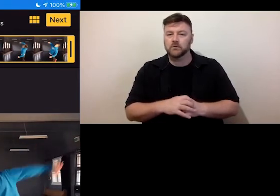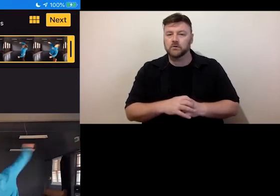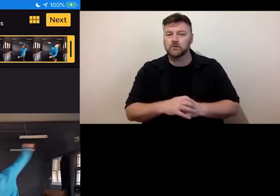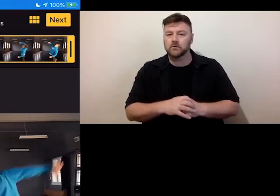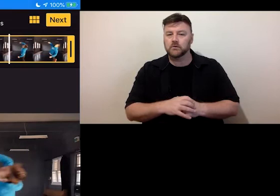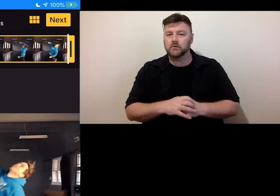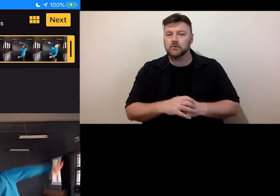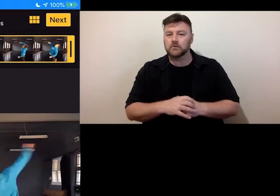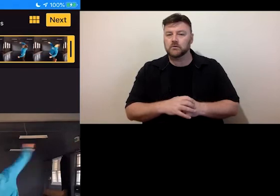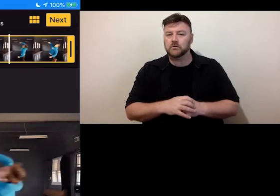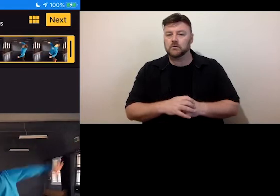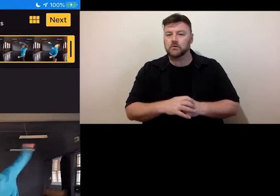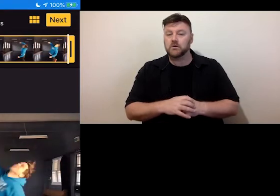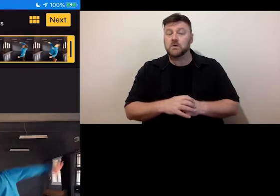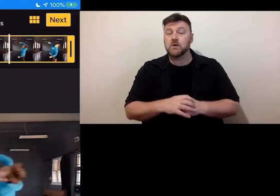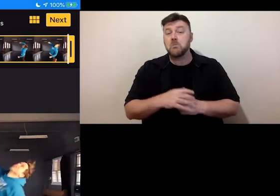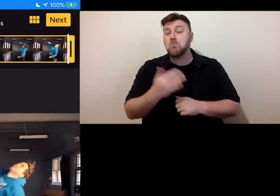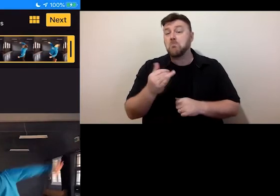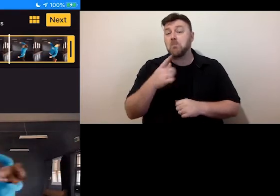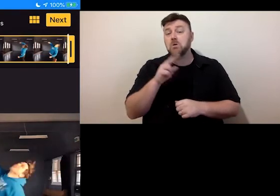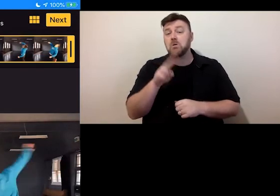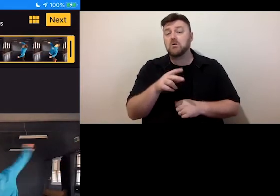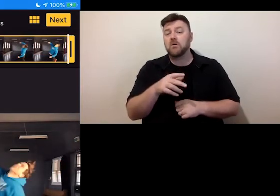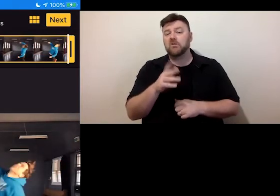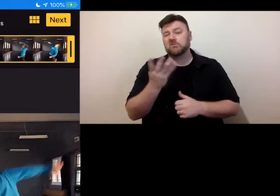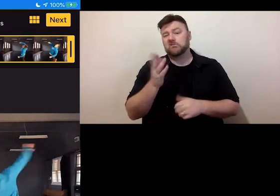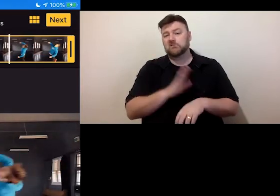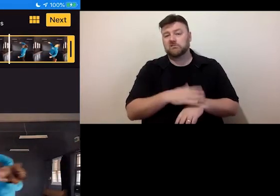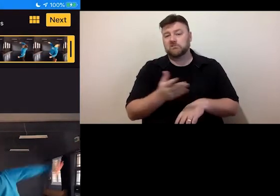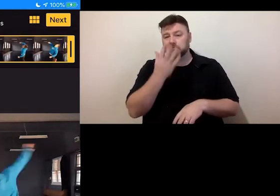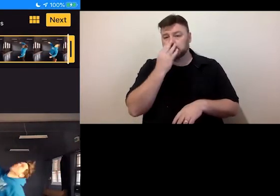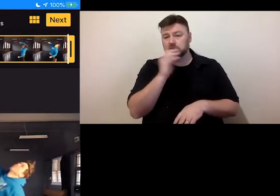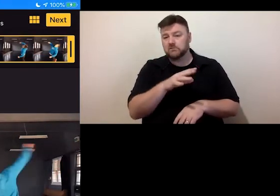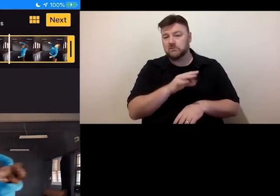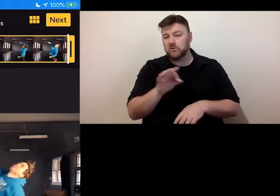Maybe this is still not interesting. Then I'll use my crop again - second from the